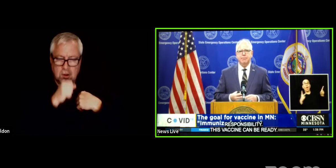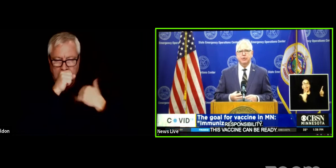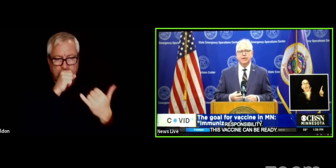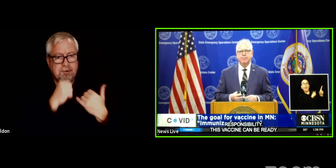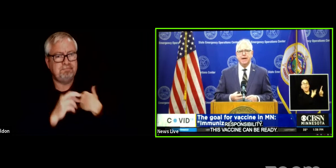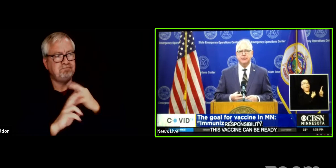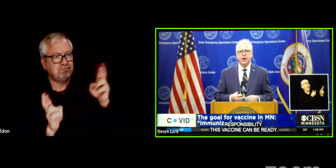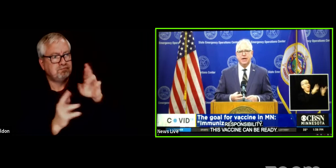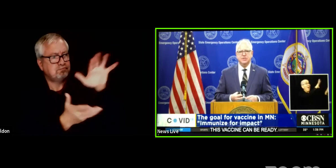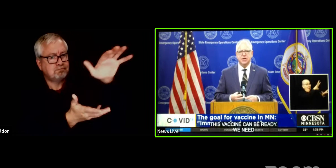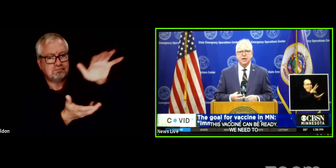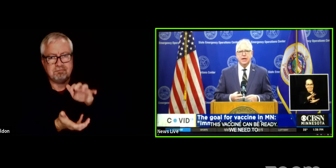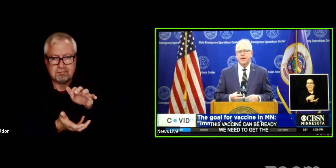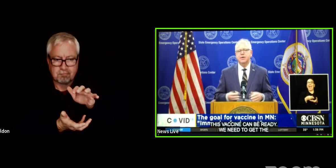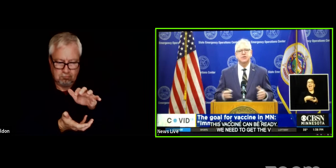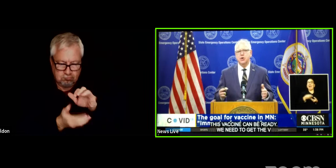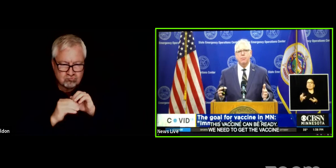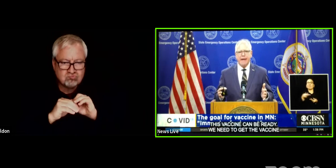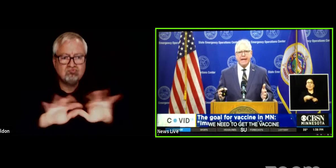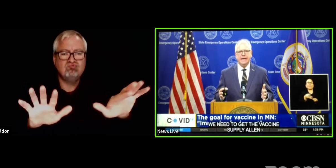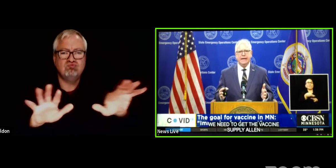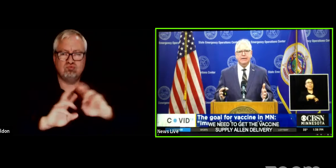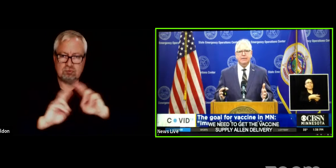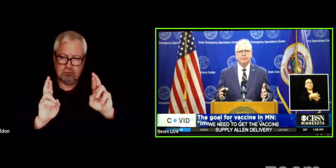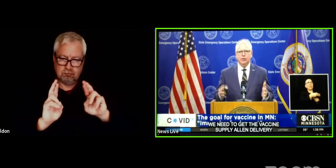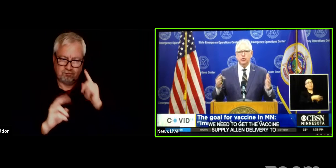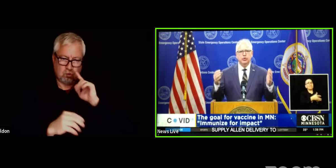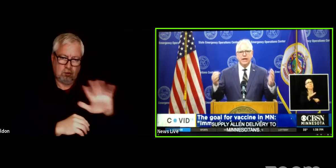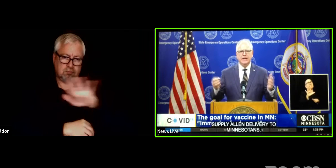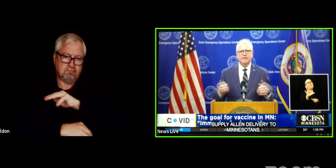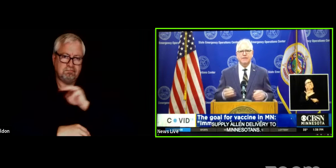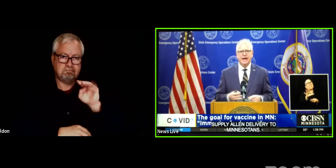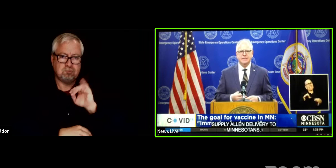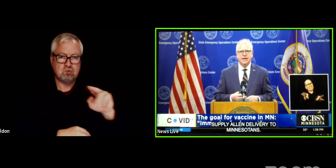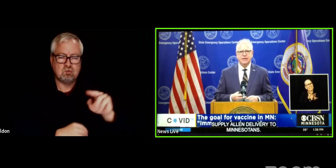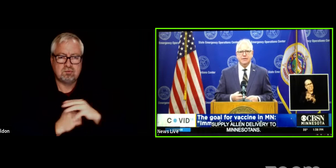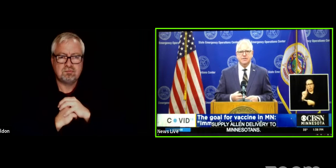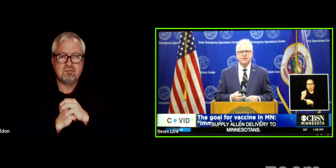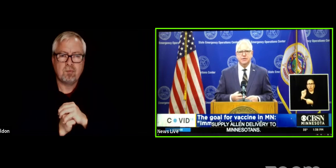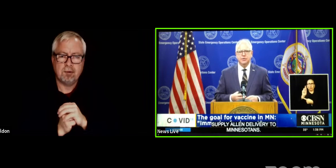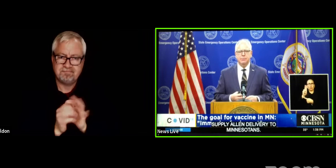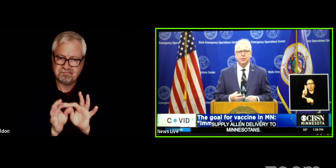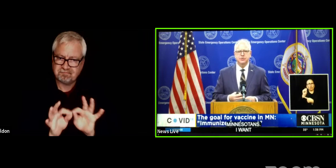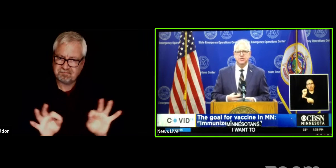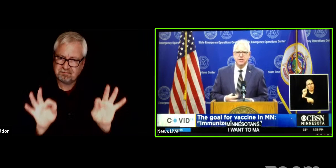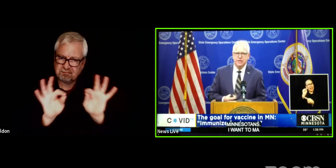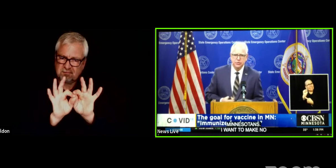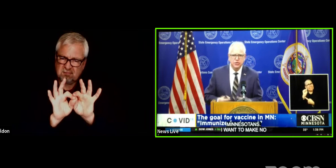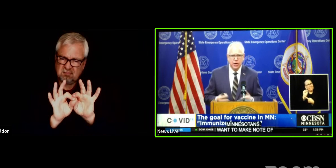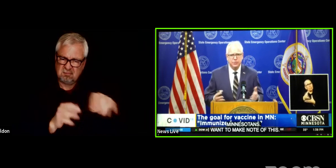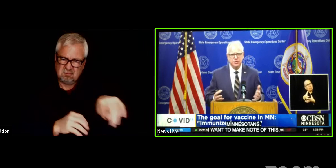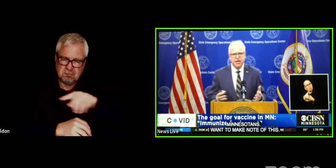BUILDING UP THAT TRUST, THERE IS NO MANDATE FOR YOU IS TO TAKE THE VACCINE. THIS IS UNDER EMERGENCY USE AUTHORIZATION,